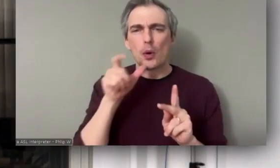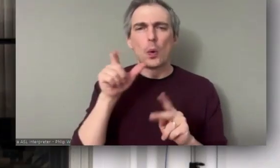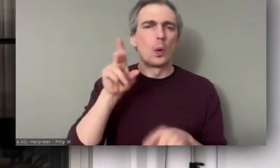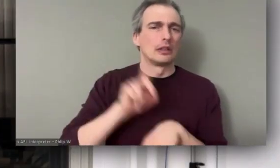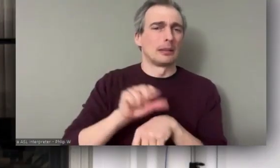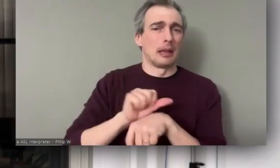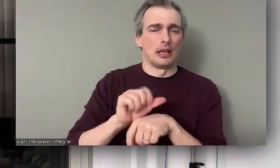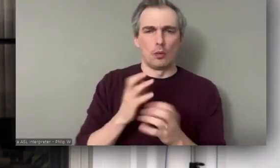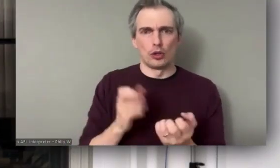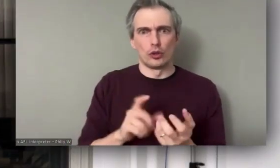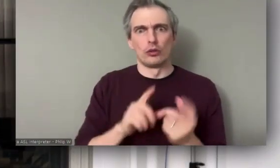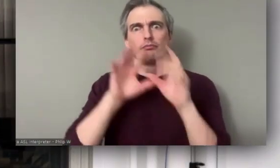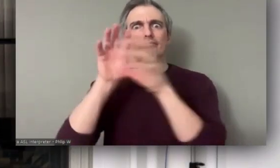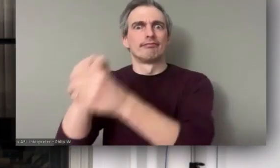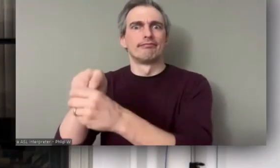Is use the most accessible one.